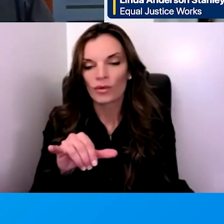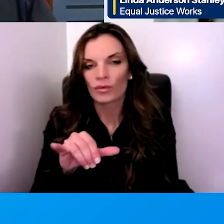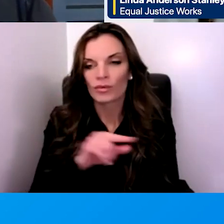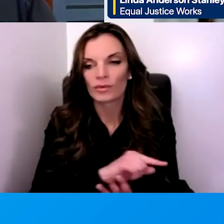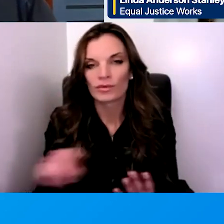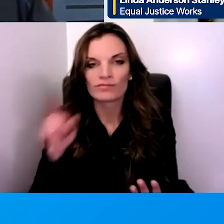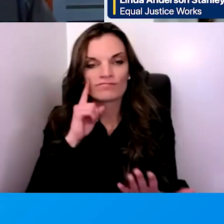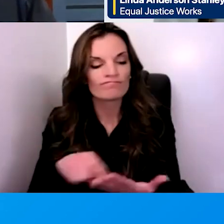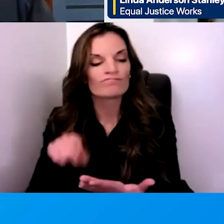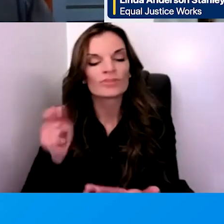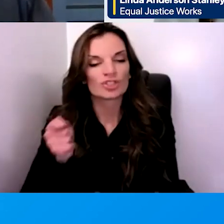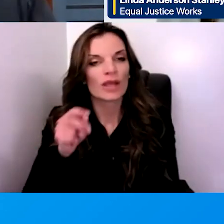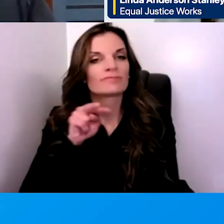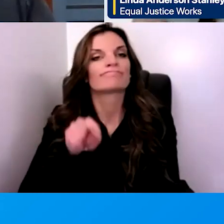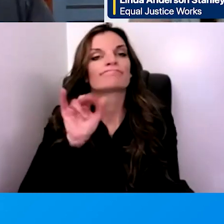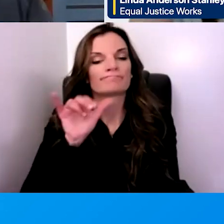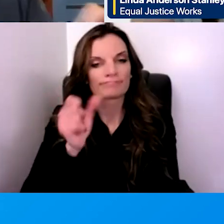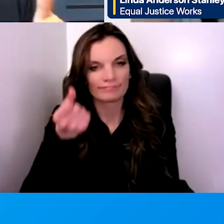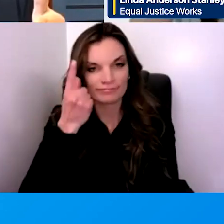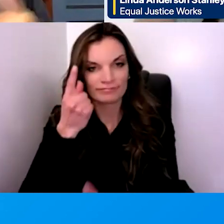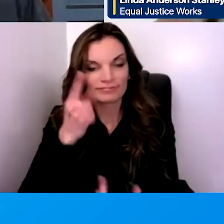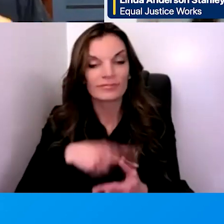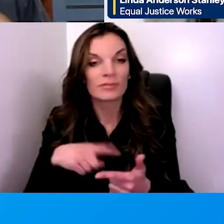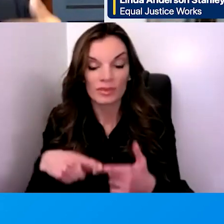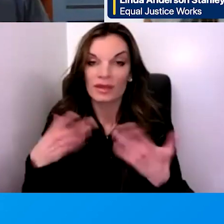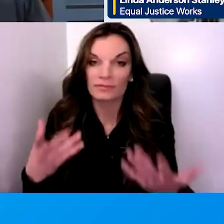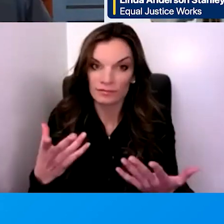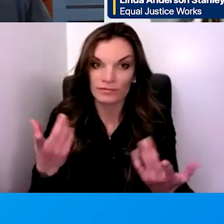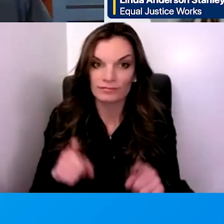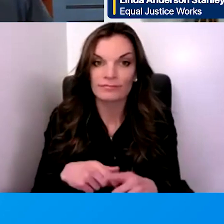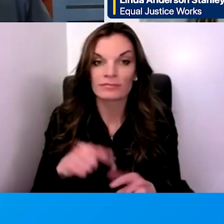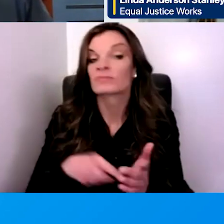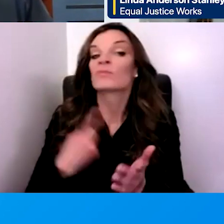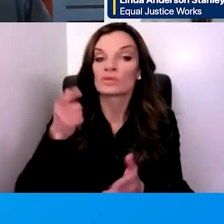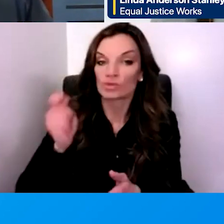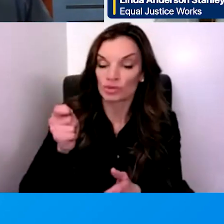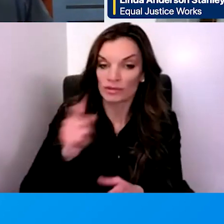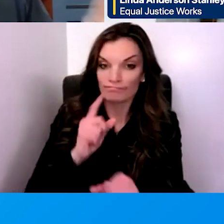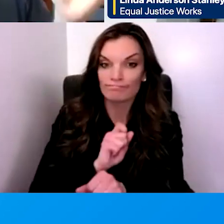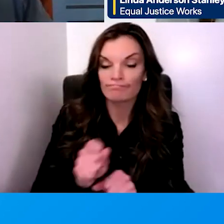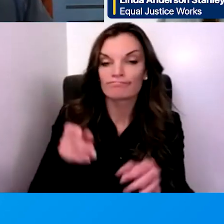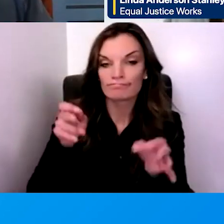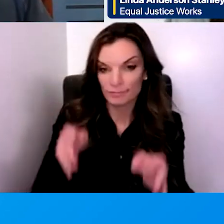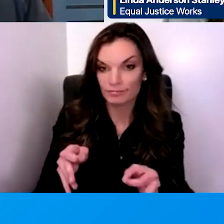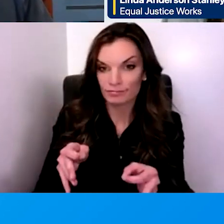And then perhaps unsurprisingly once the judge made this finding we were able to settle the